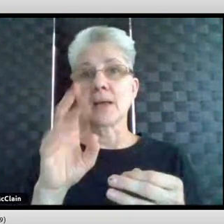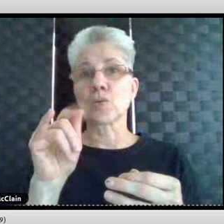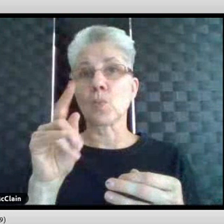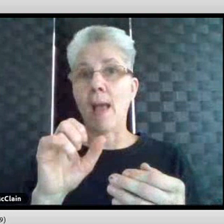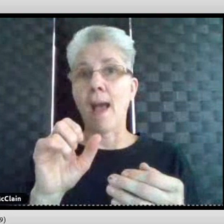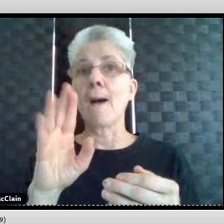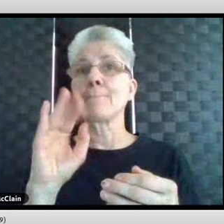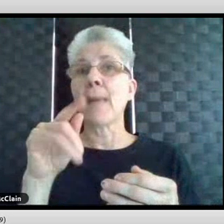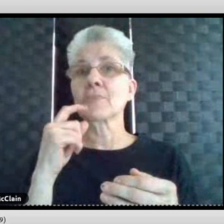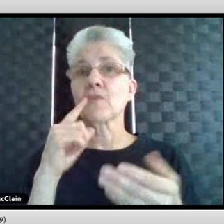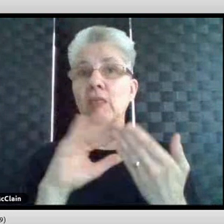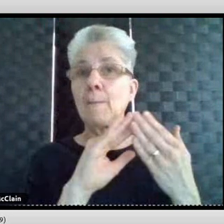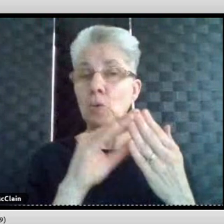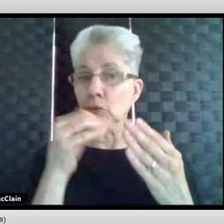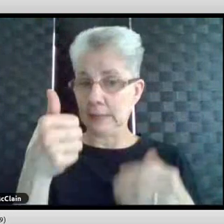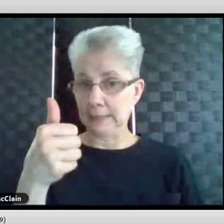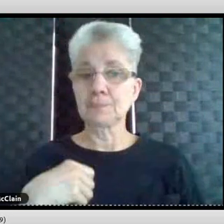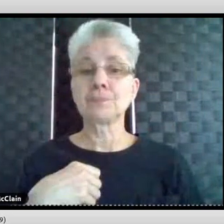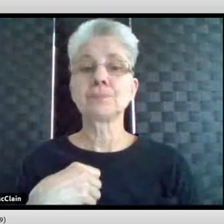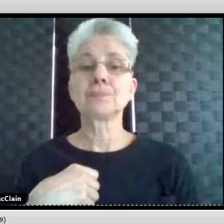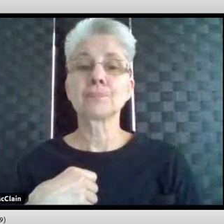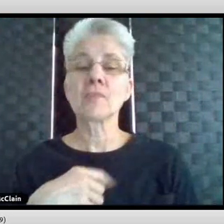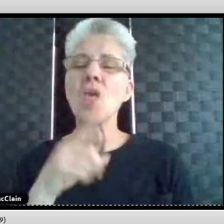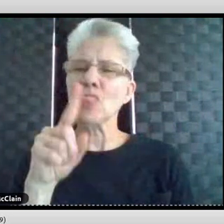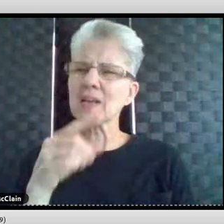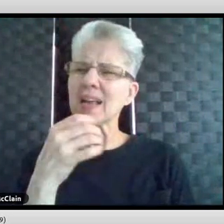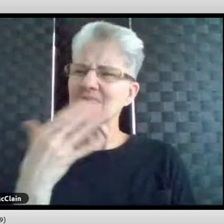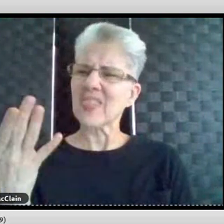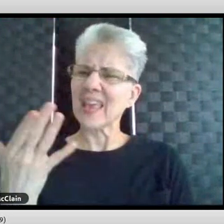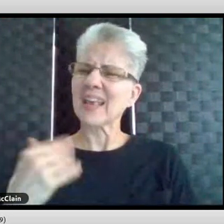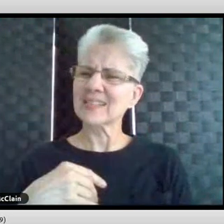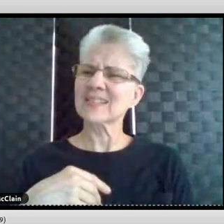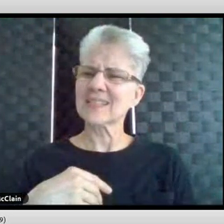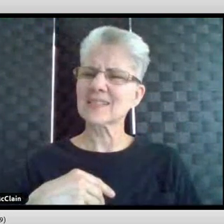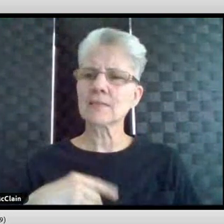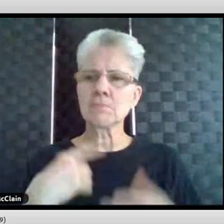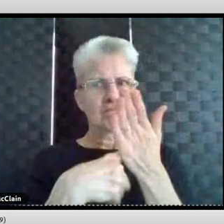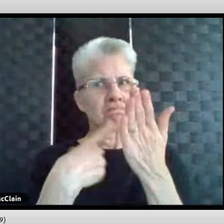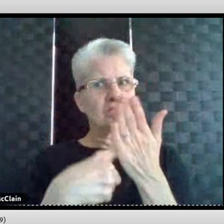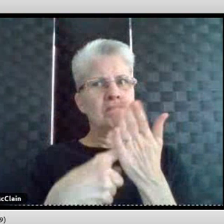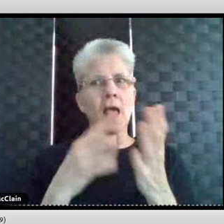There you go -- those kinds of things. You all have covered a lot of stuff already.